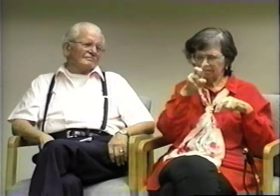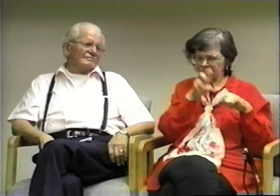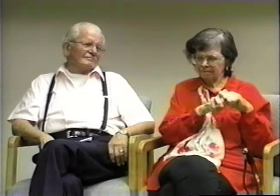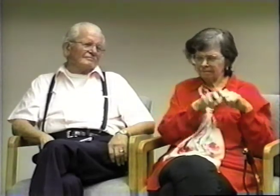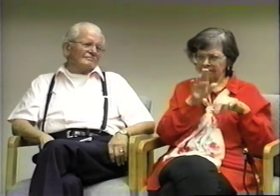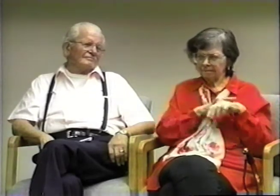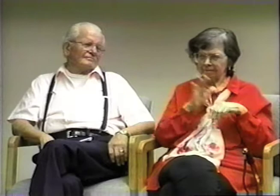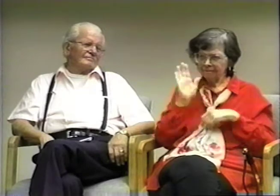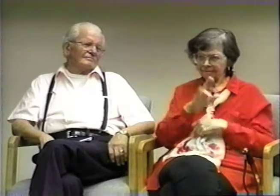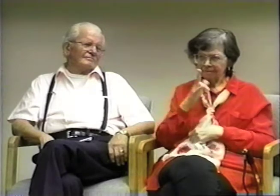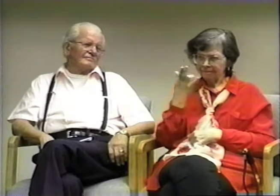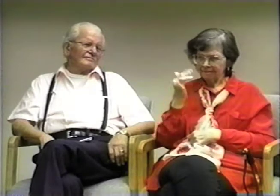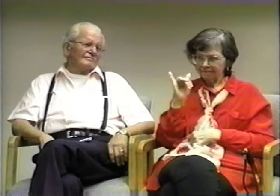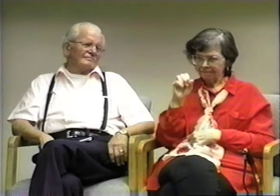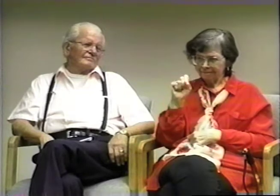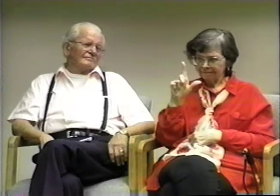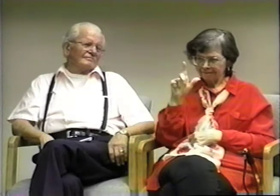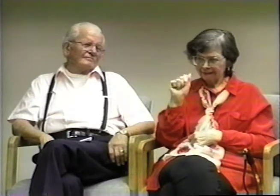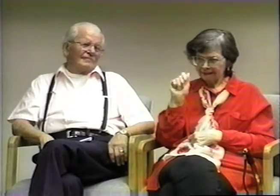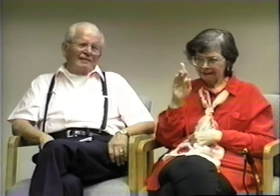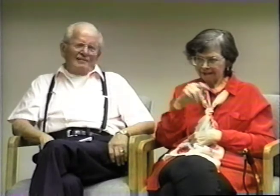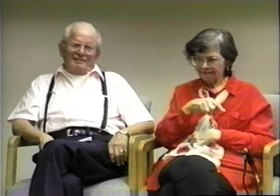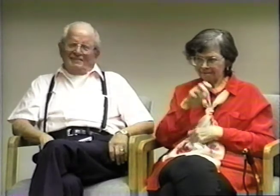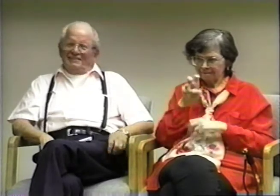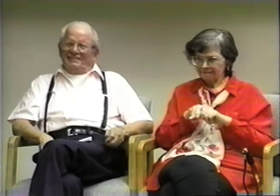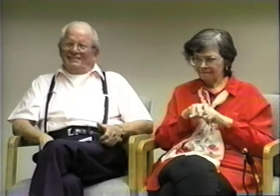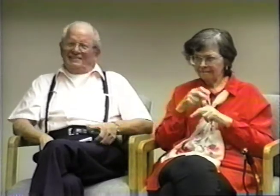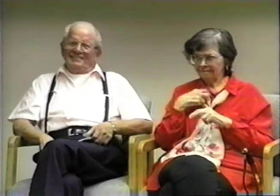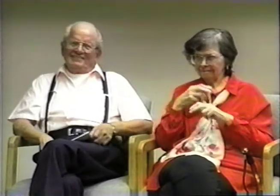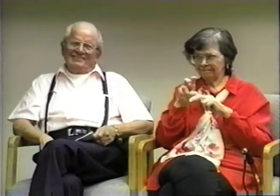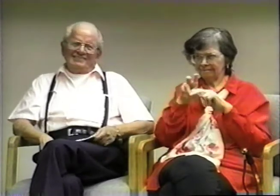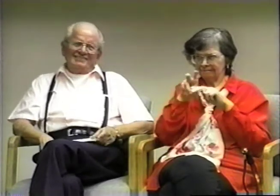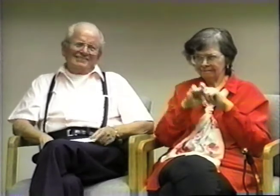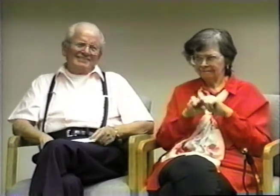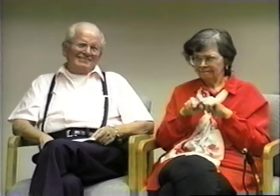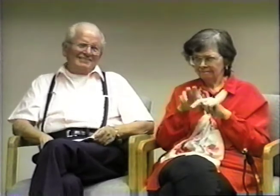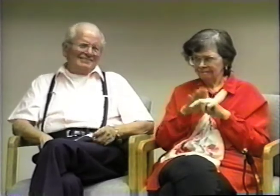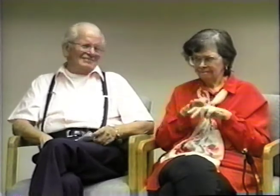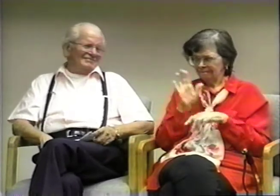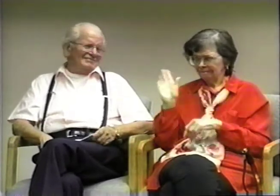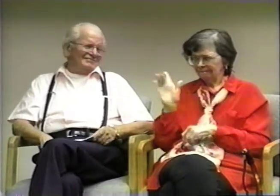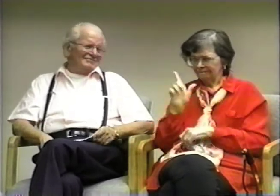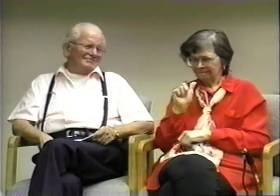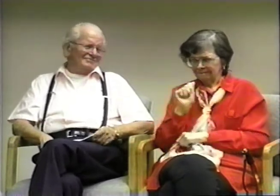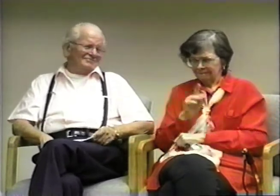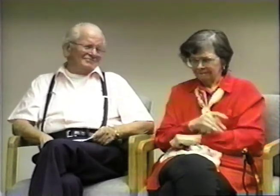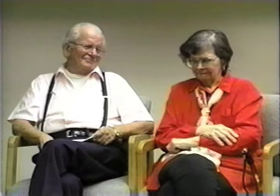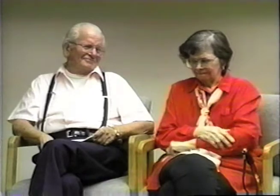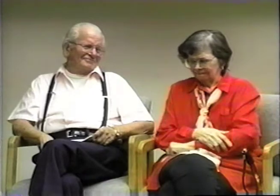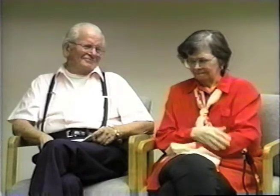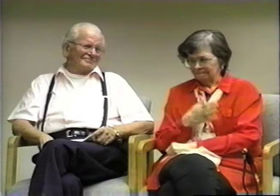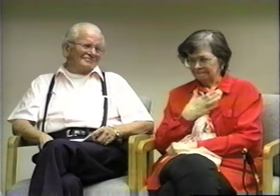Well, Lloyd went along, too,